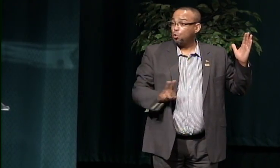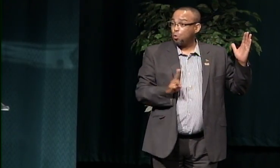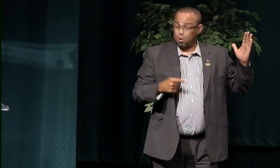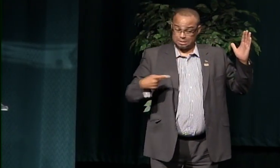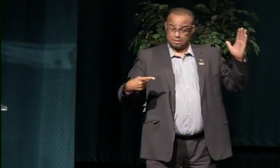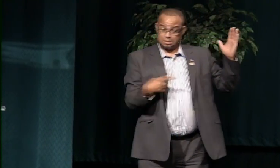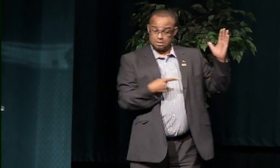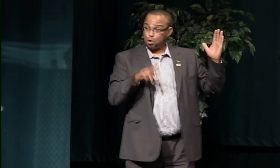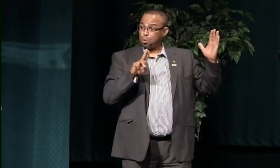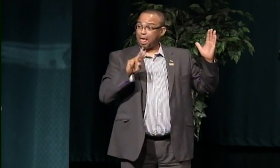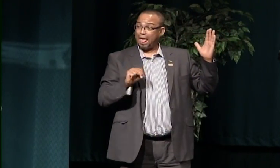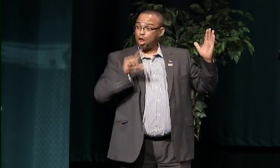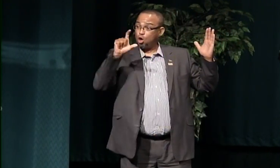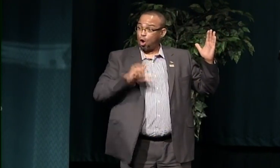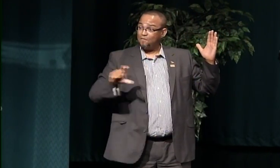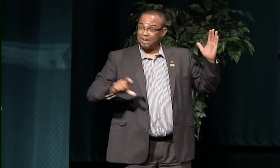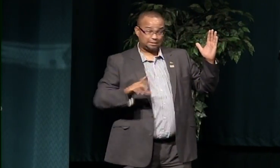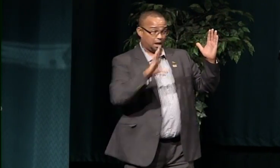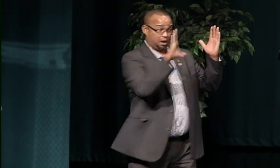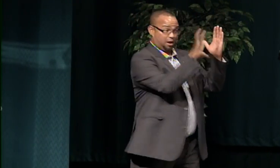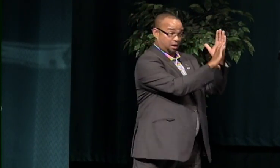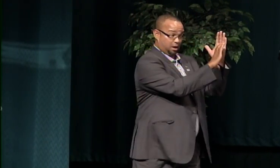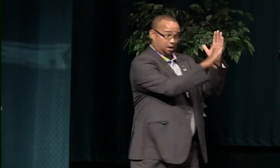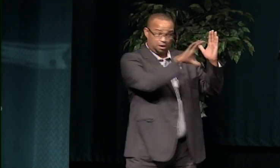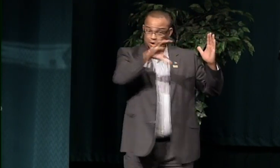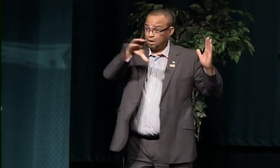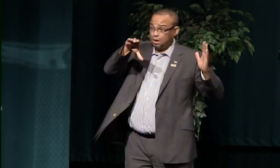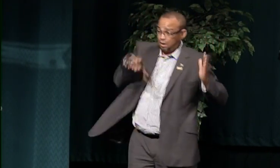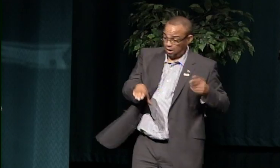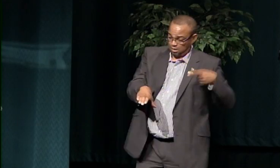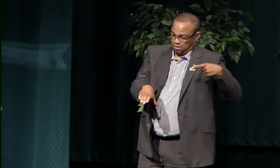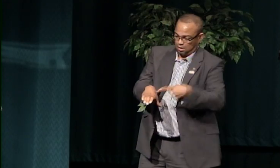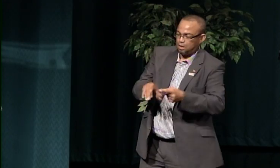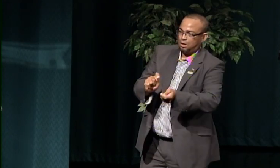And empowerment.